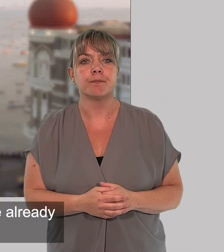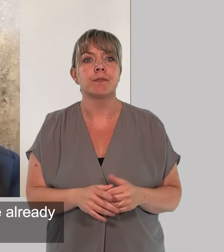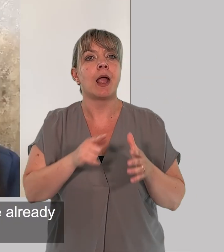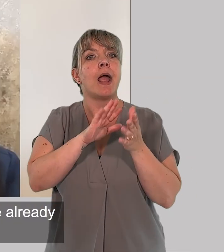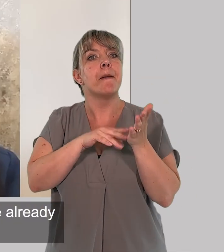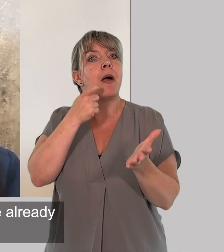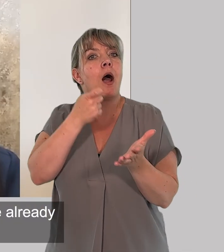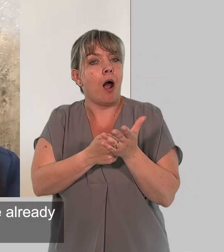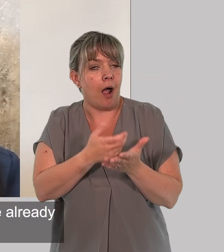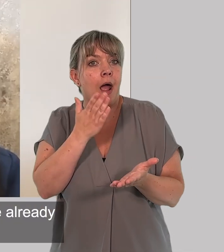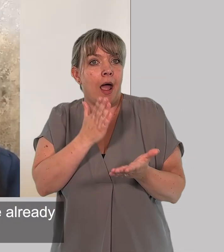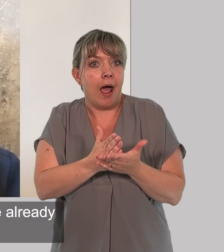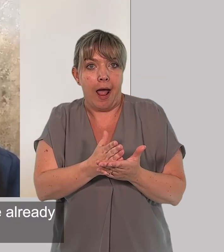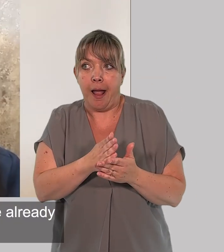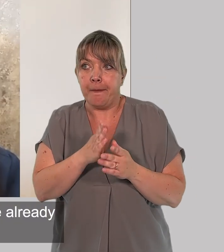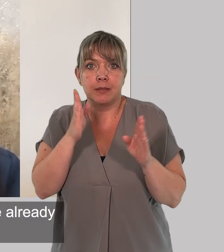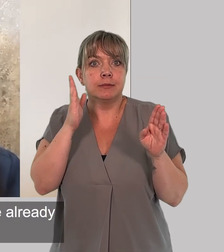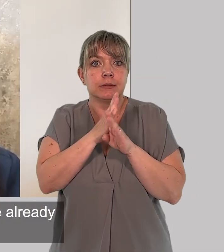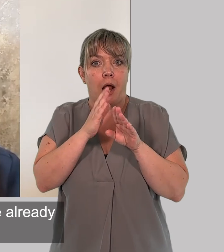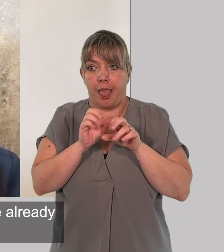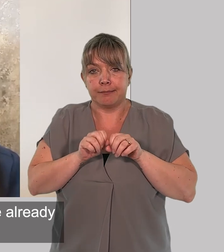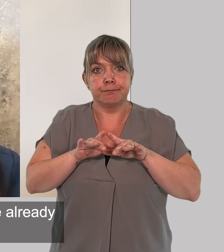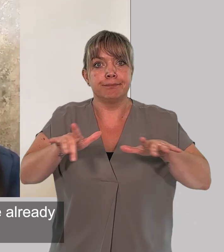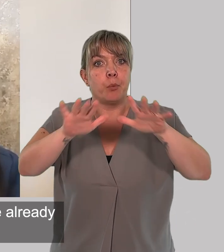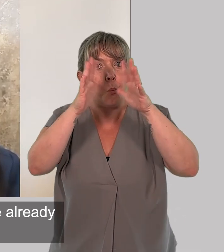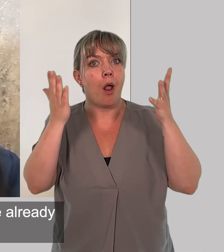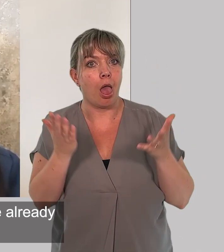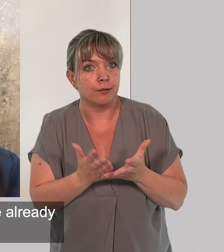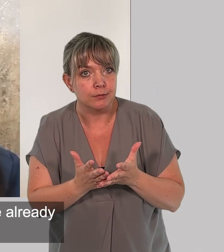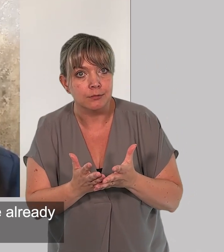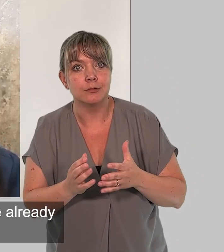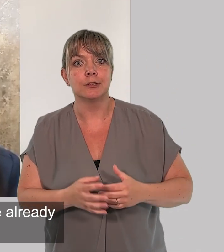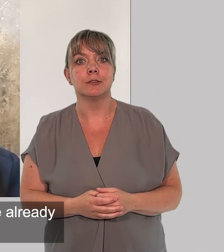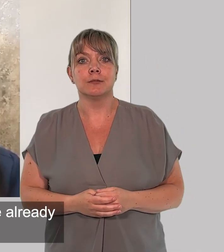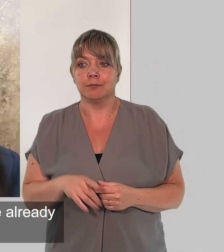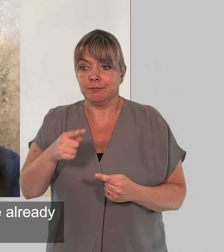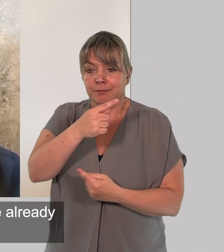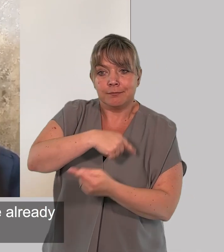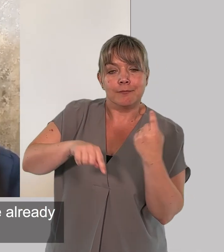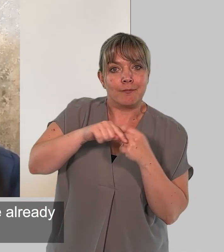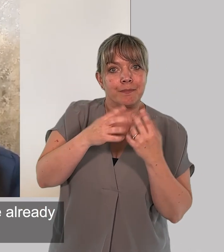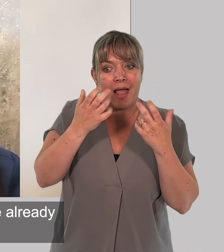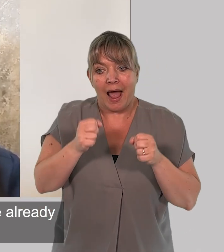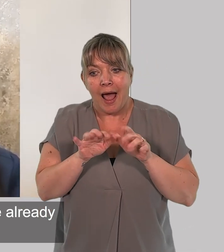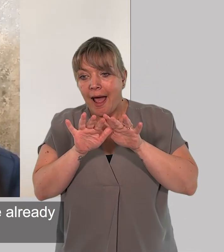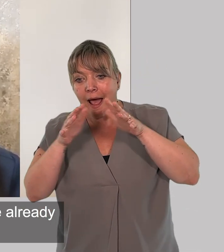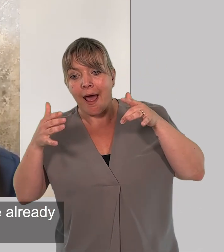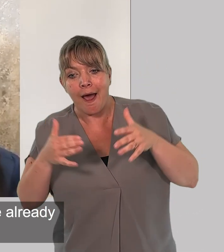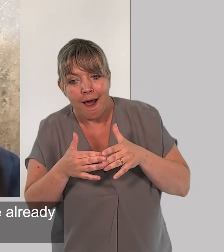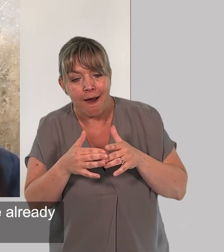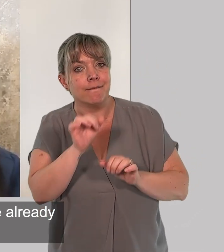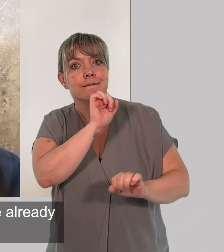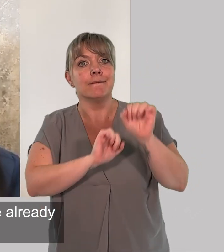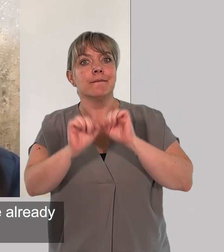AMR is a silent pandemic. Drug-resistant strains are already circulating in our environment.